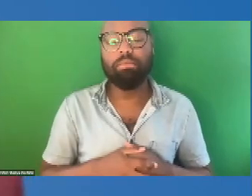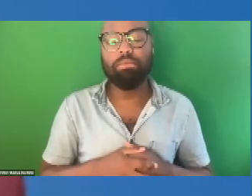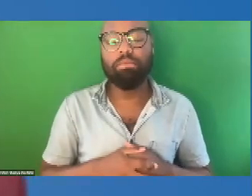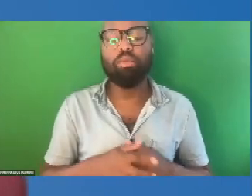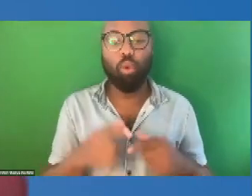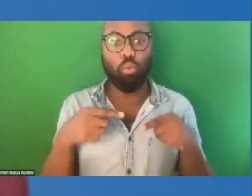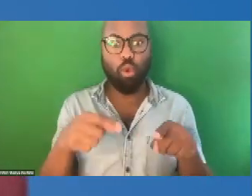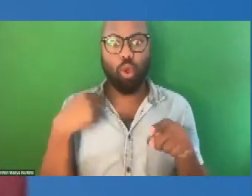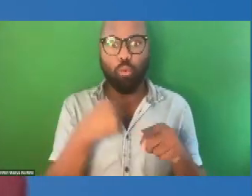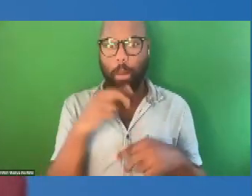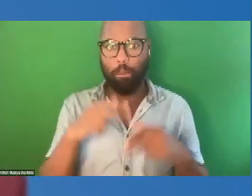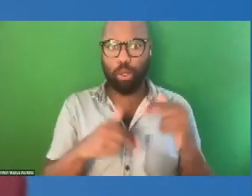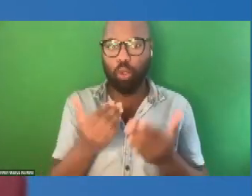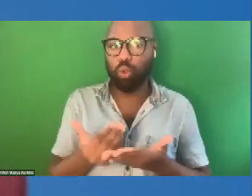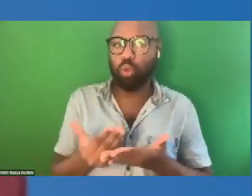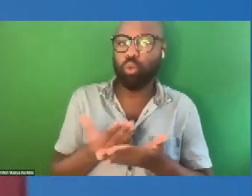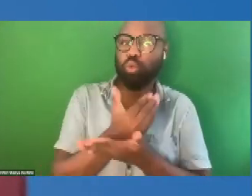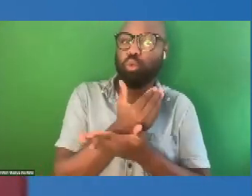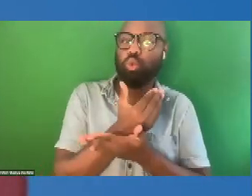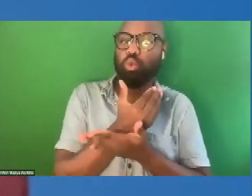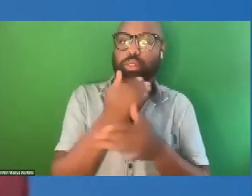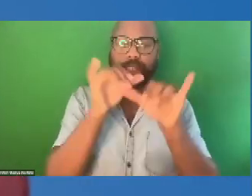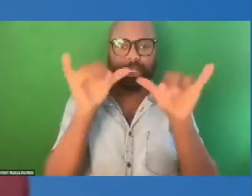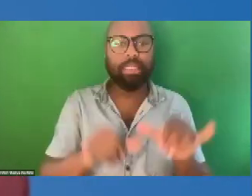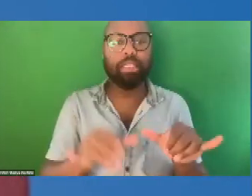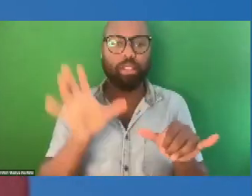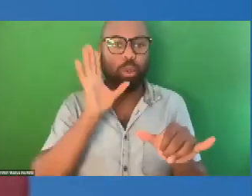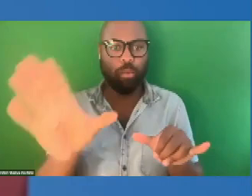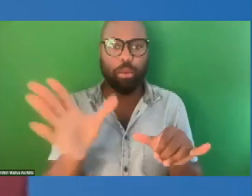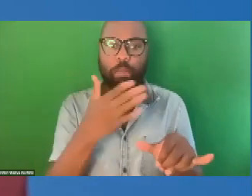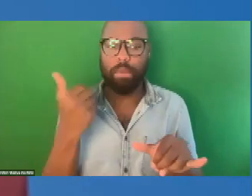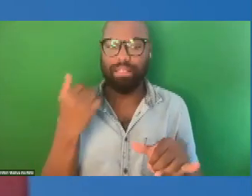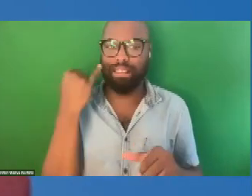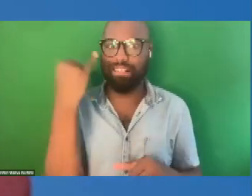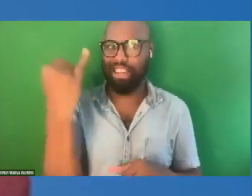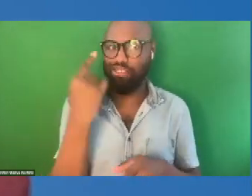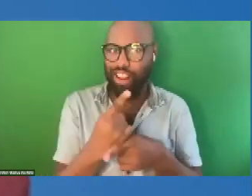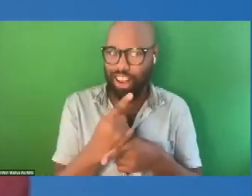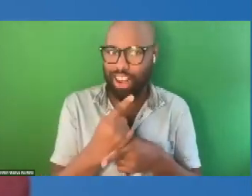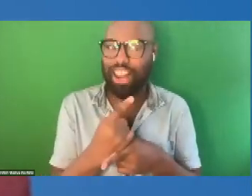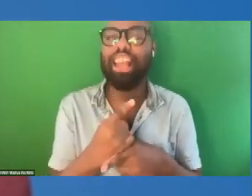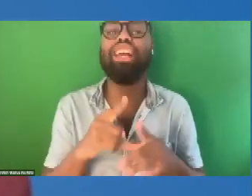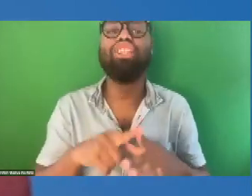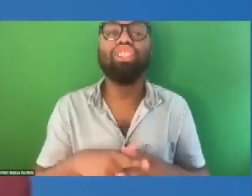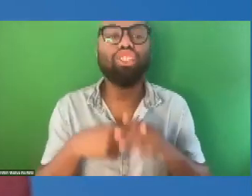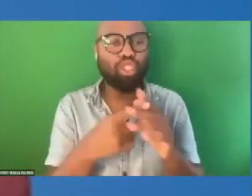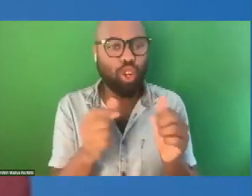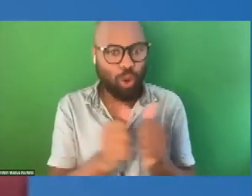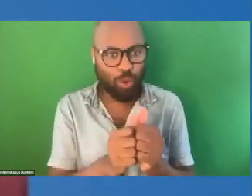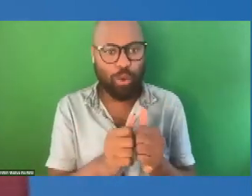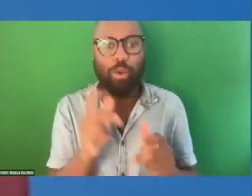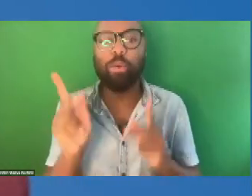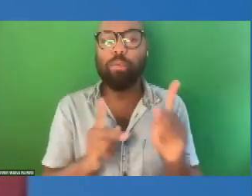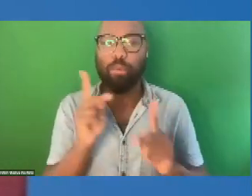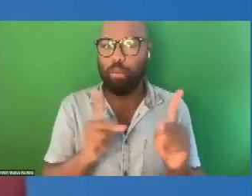I mean, that would be ideal, starting with the people who need these services,